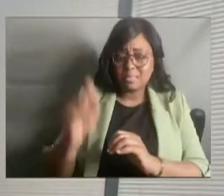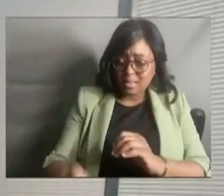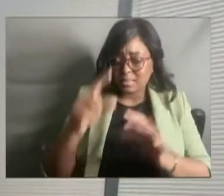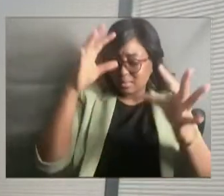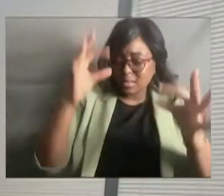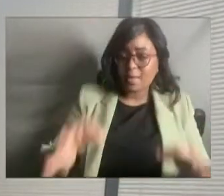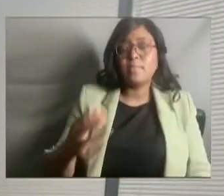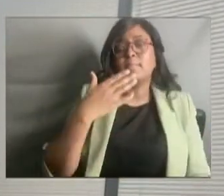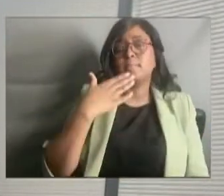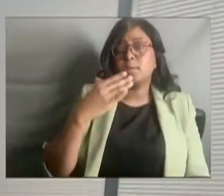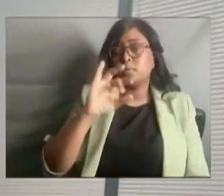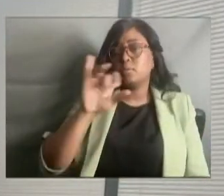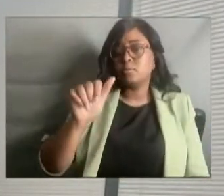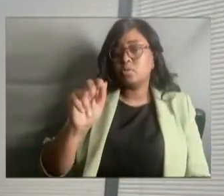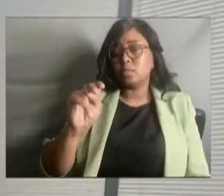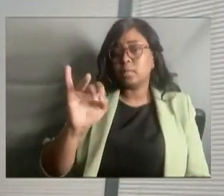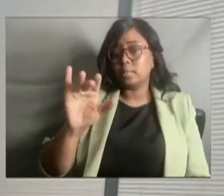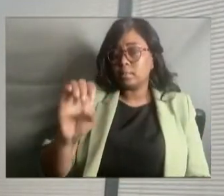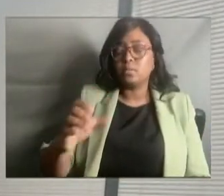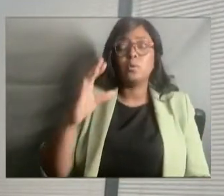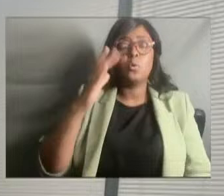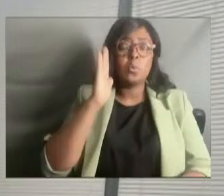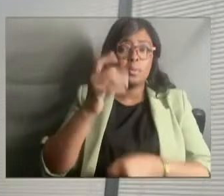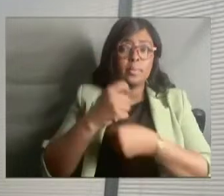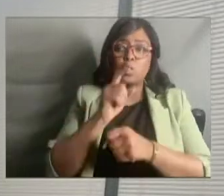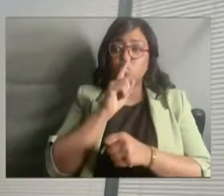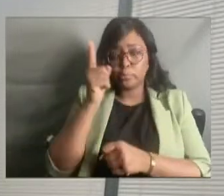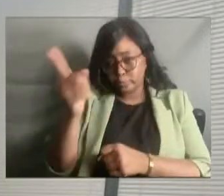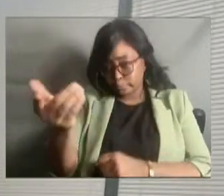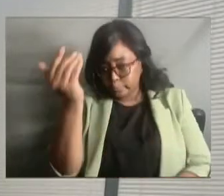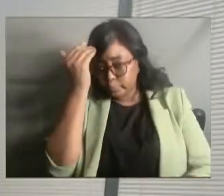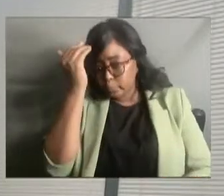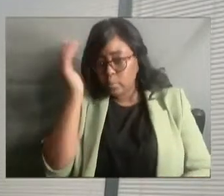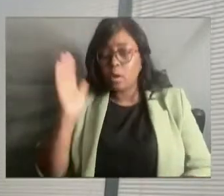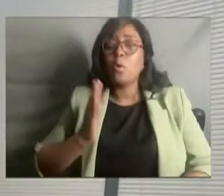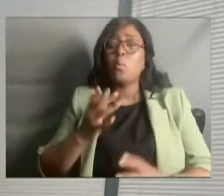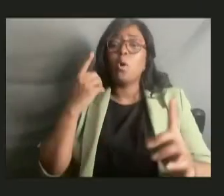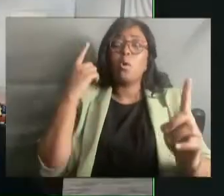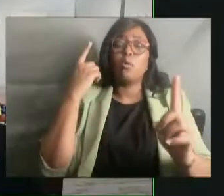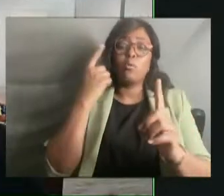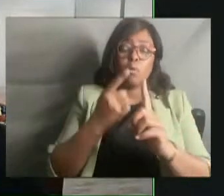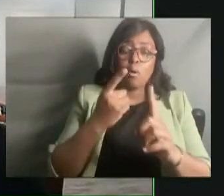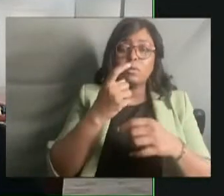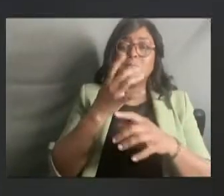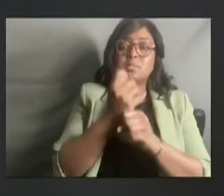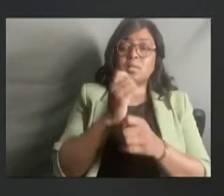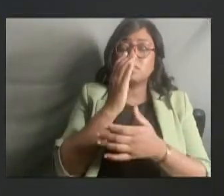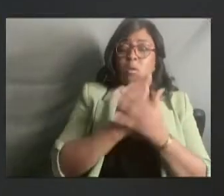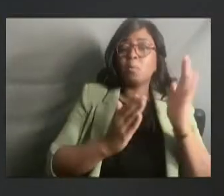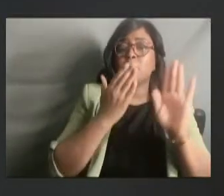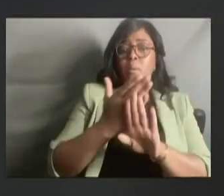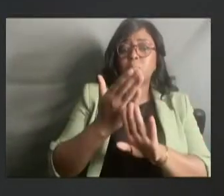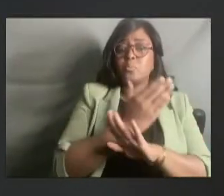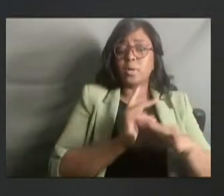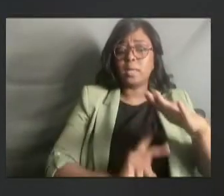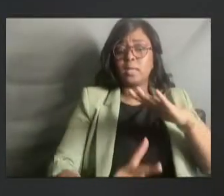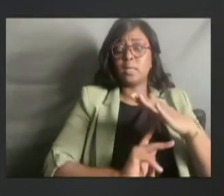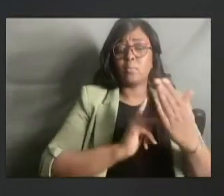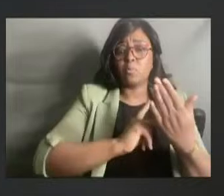full day kindergarten. And yes, absolutely. Thank you Janice. We will make sure that, you know,